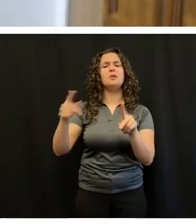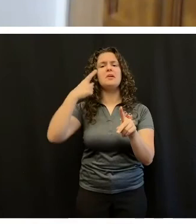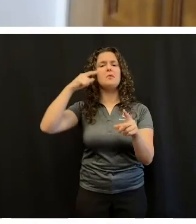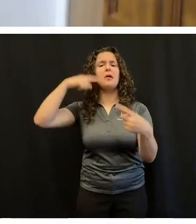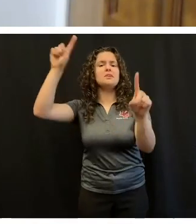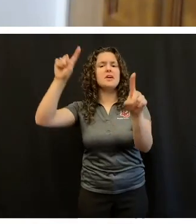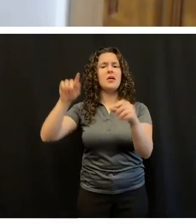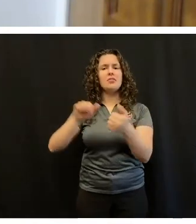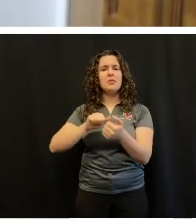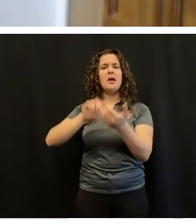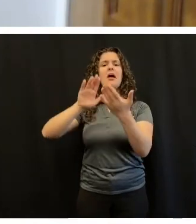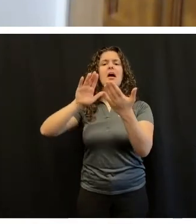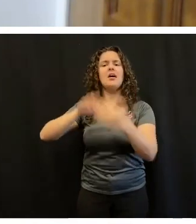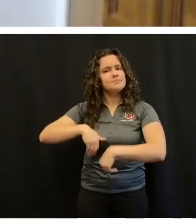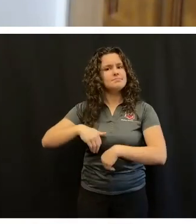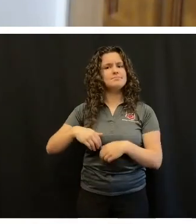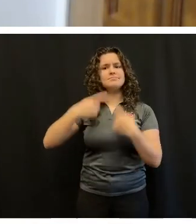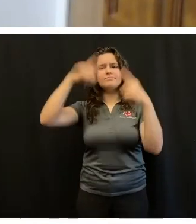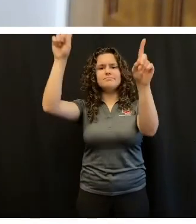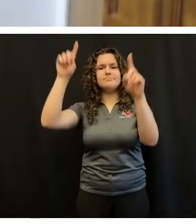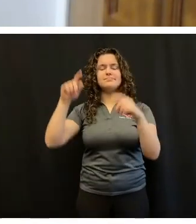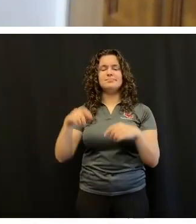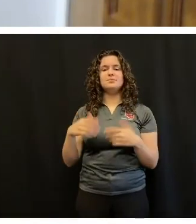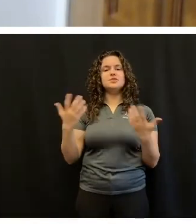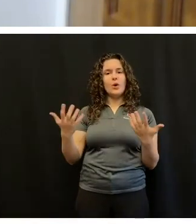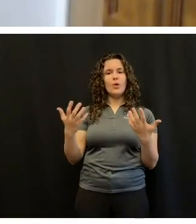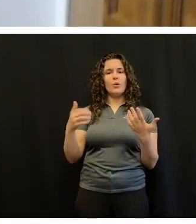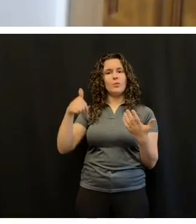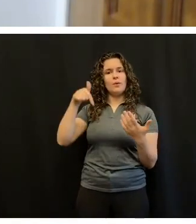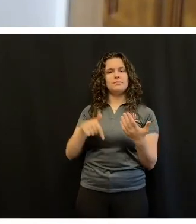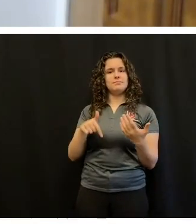But there's gonna be a legacy of what has happened